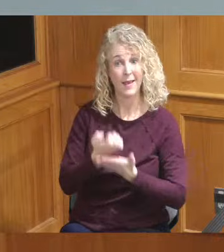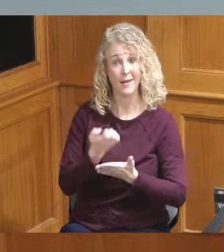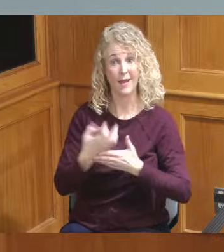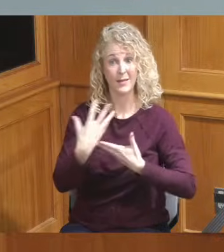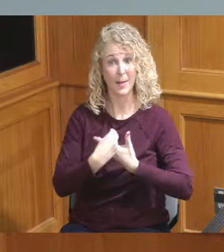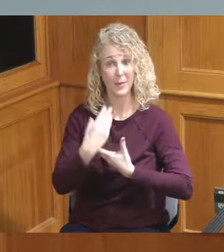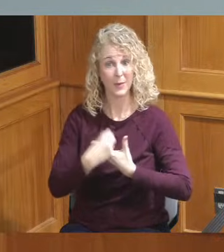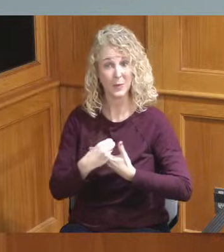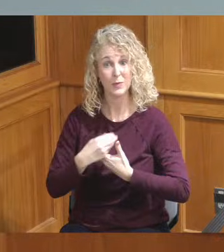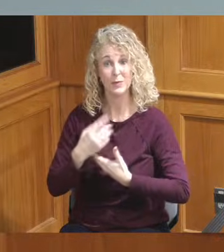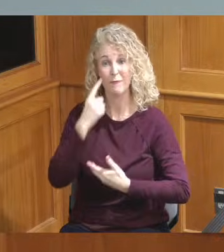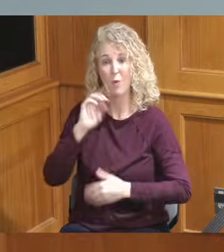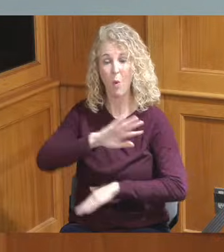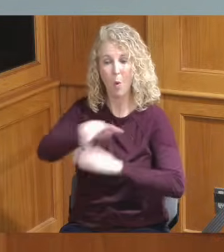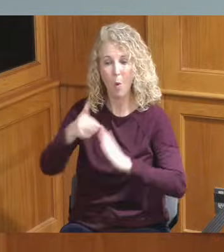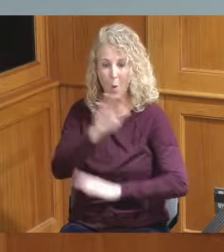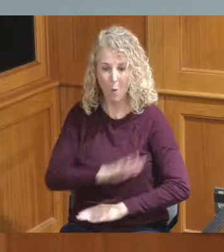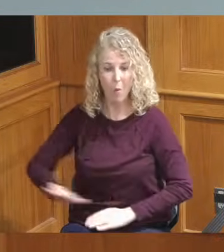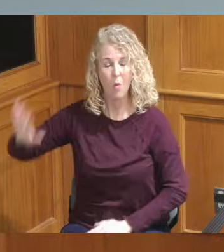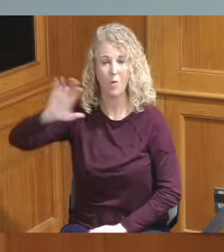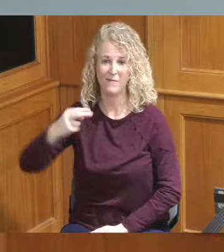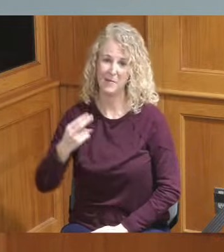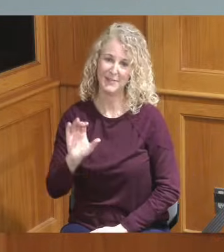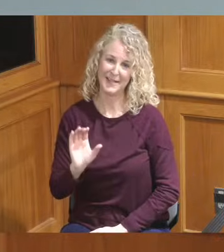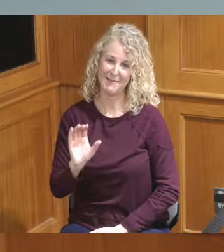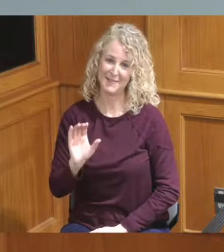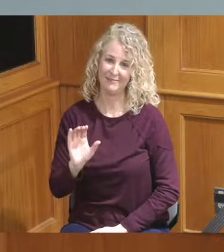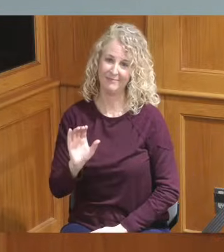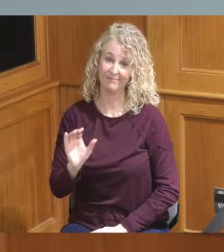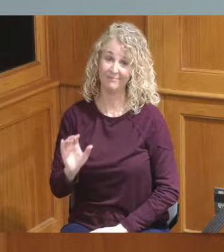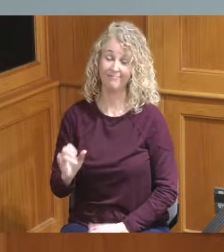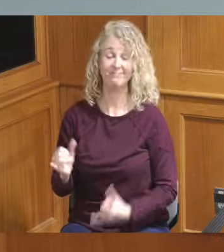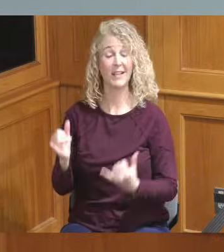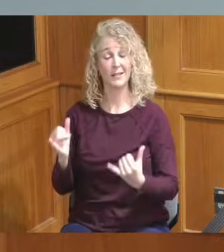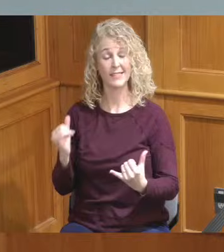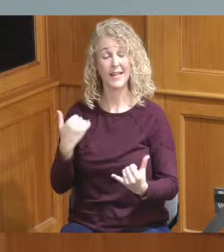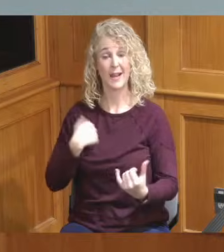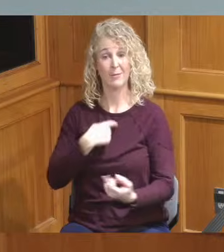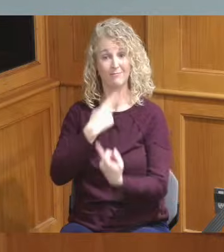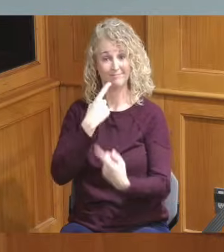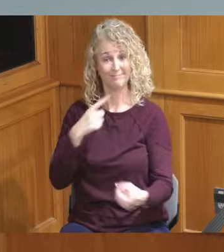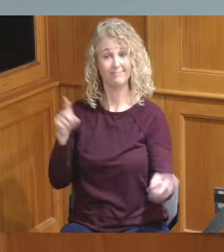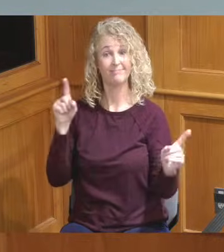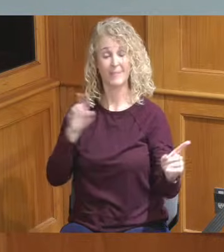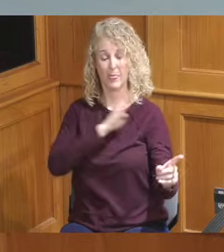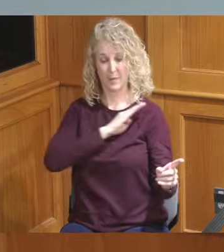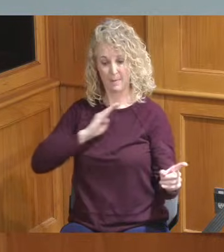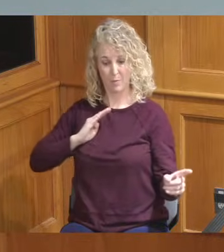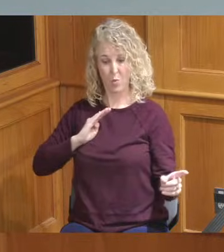throughout Hamilton County. We have further proclaimed that the Board of County Commissioners